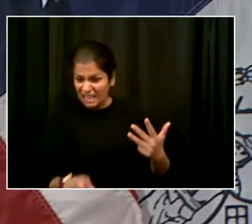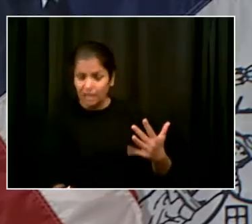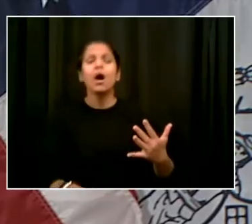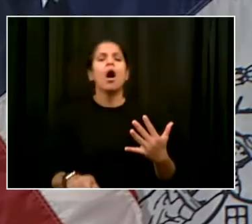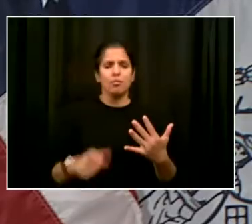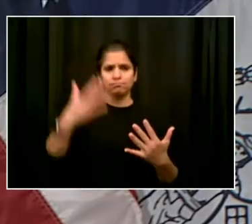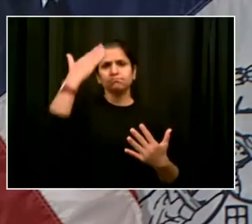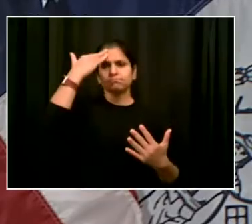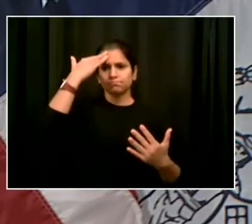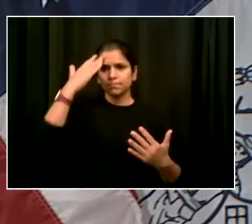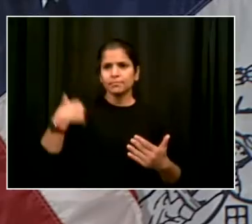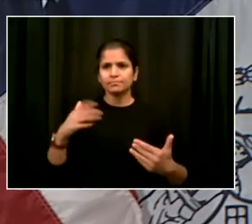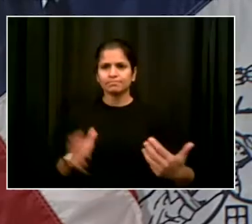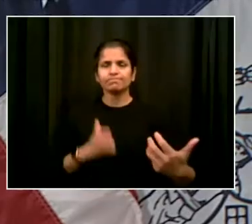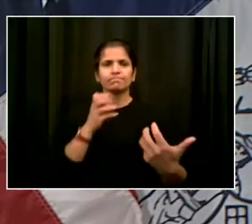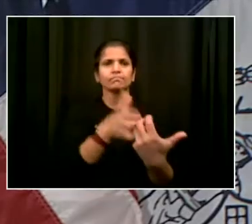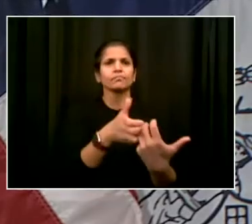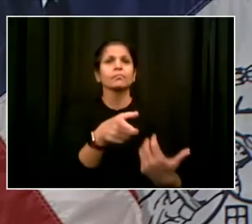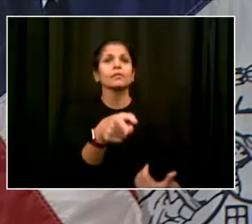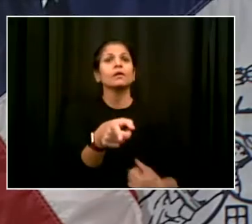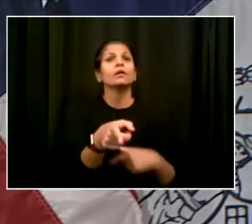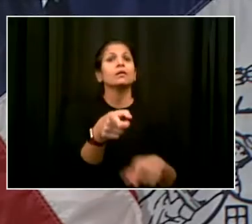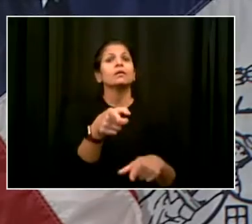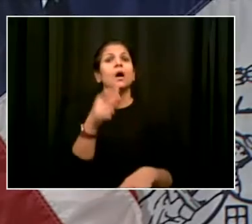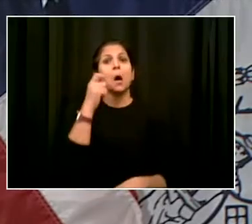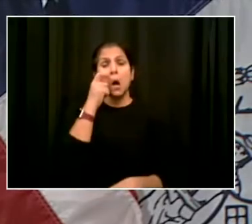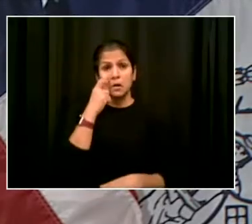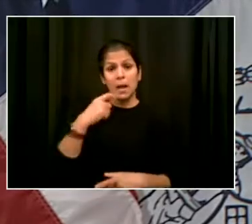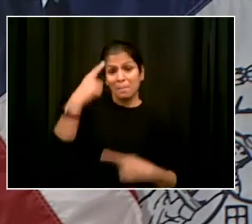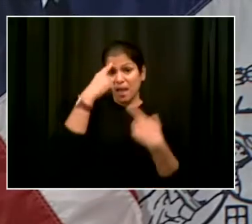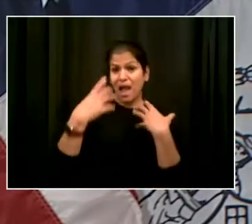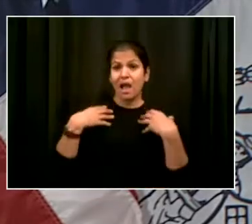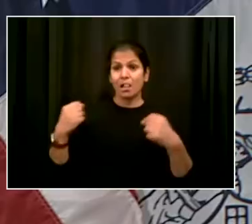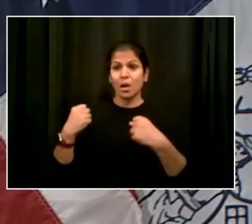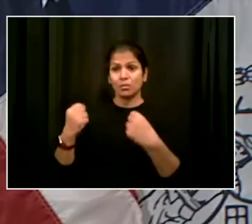BRING THE HELP TOTHEM AND WE WIWIL LBBE TALKING ABOUT ADDITIONAL